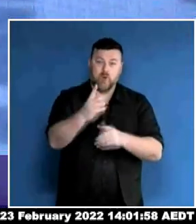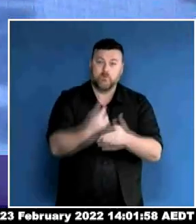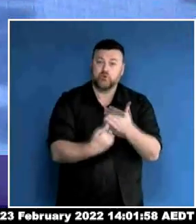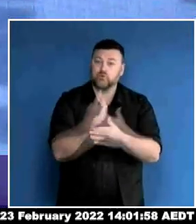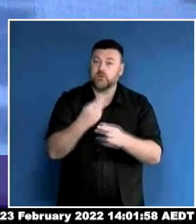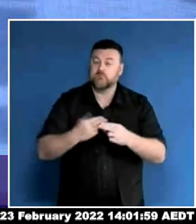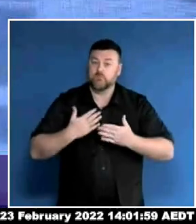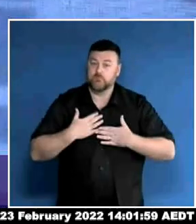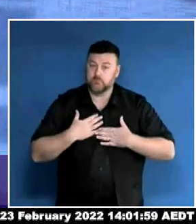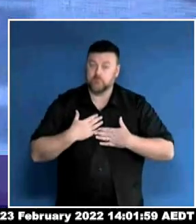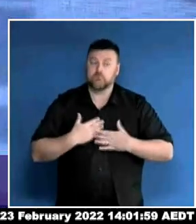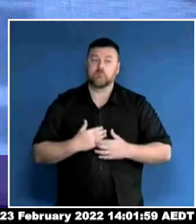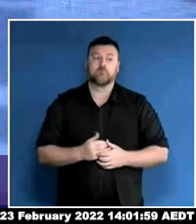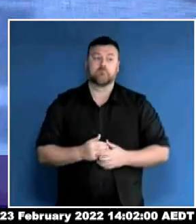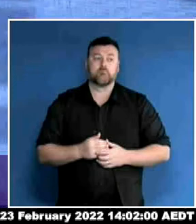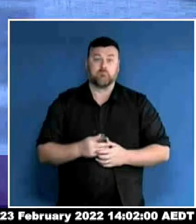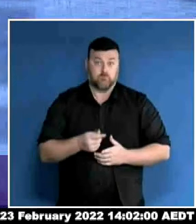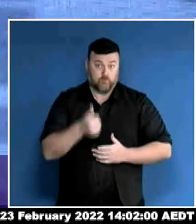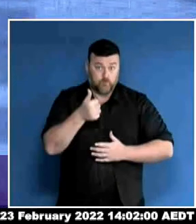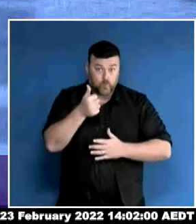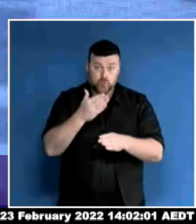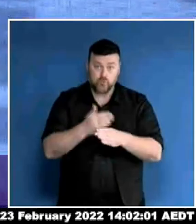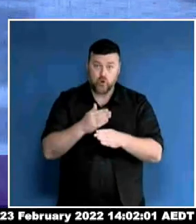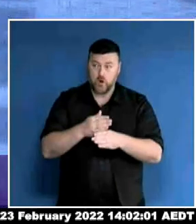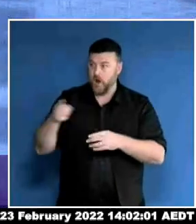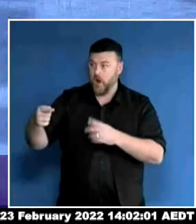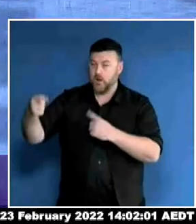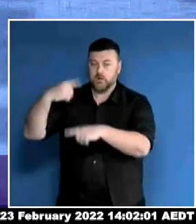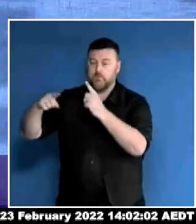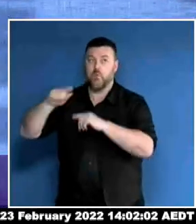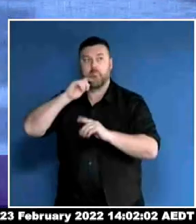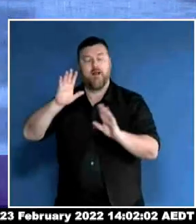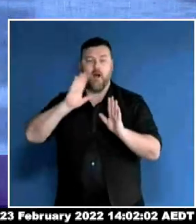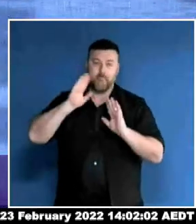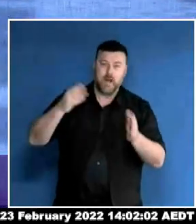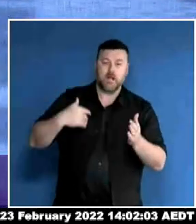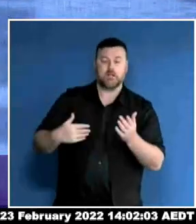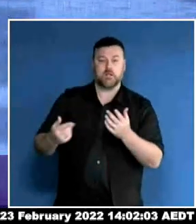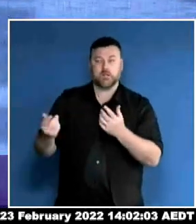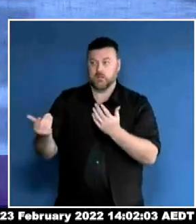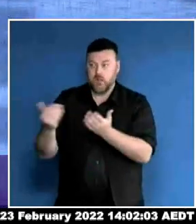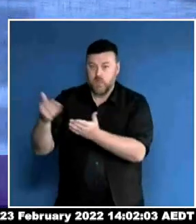They've told me it's going to be amazing. And I did everything I could to make it work.